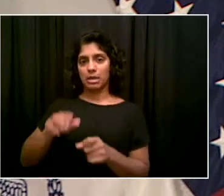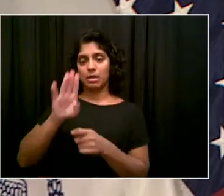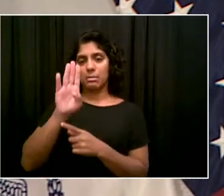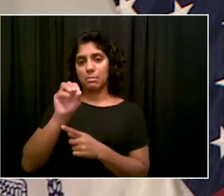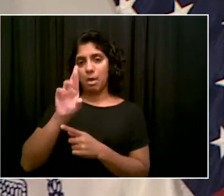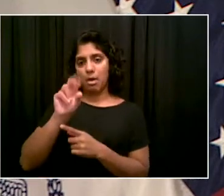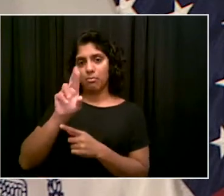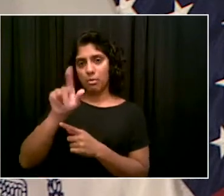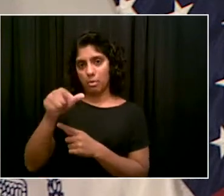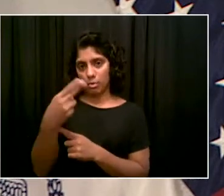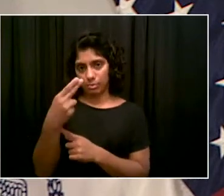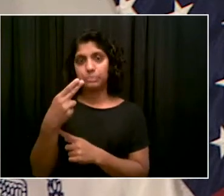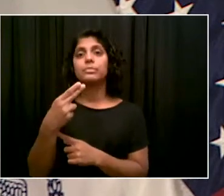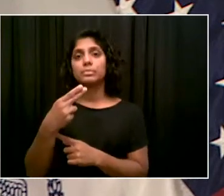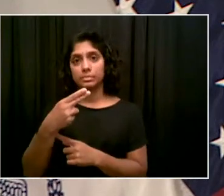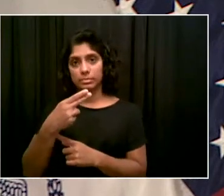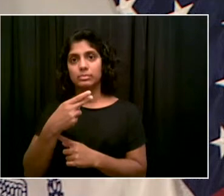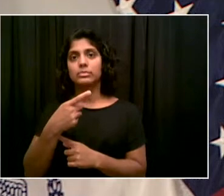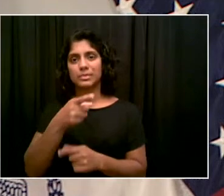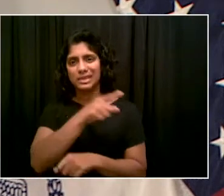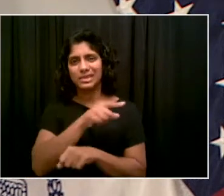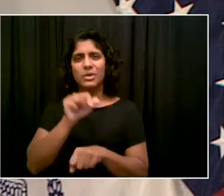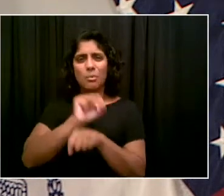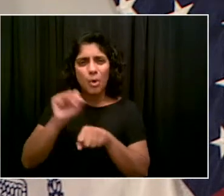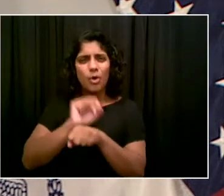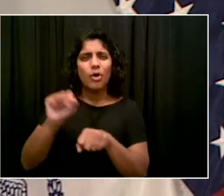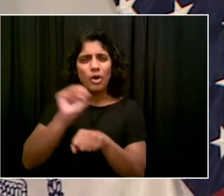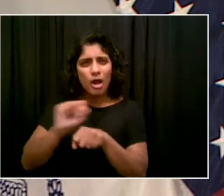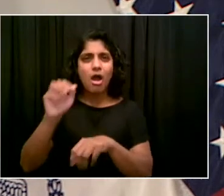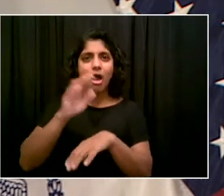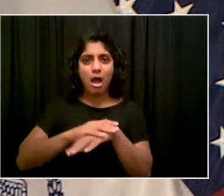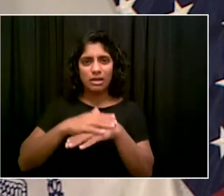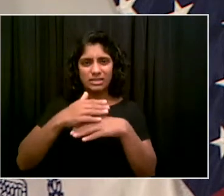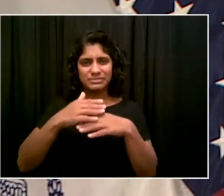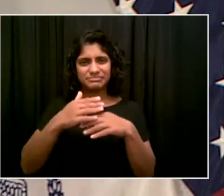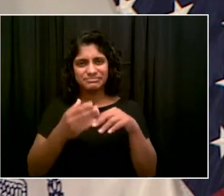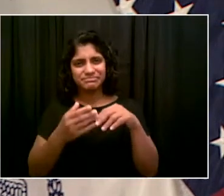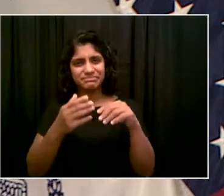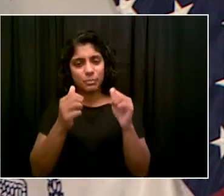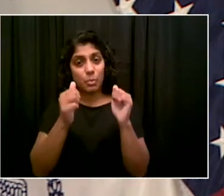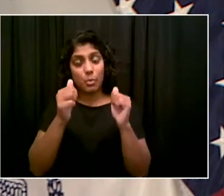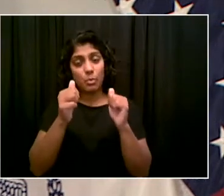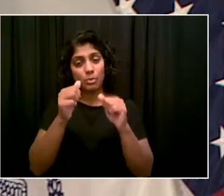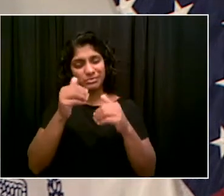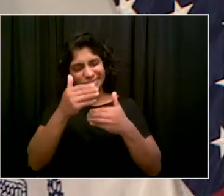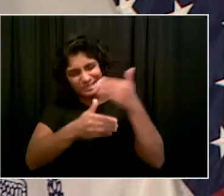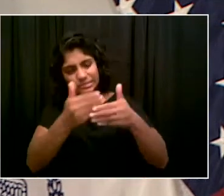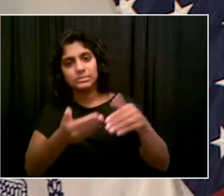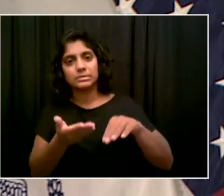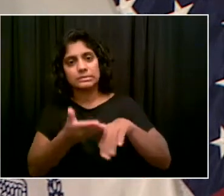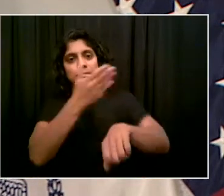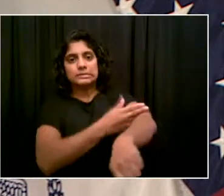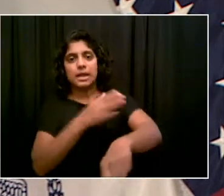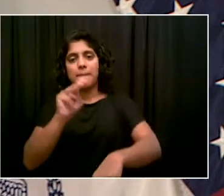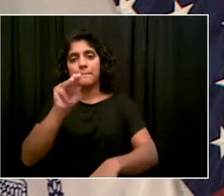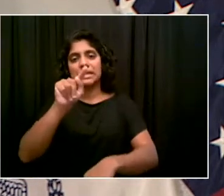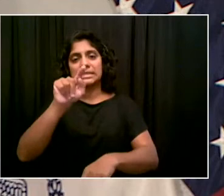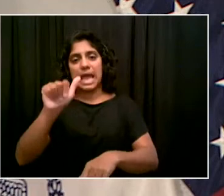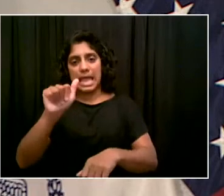INCOME PERSON. SHE REPRESENTS NEIGHBORHOODS IN QUEENS THAT HAVE BEEN THROUGH SO MUCH WITH COVID- 19 AND SHE IS FIGHTING TO MAKE SURE THE MTA WORKS FOR THE DISTRICT. SHE IS ALSO THE